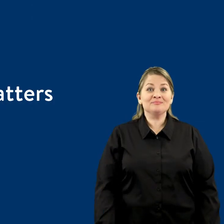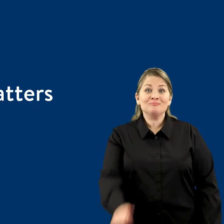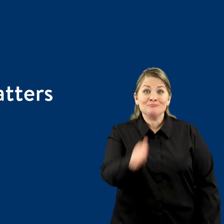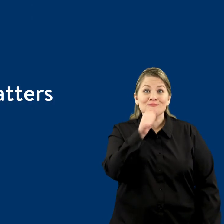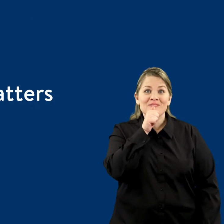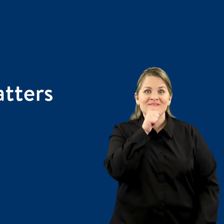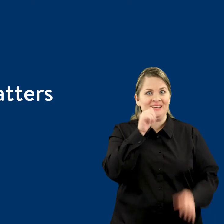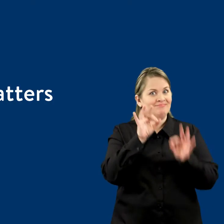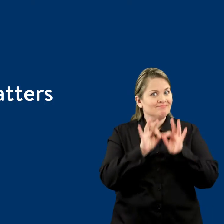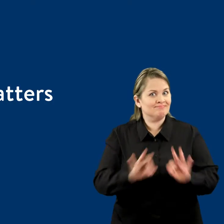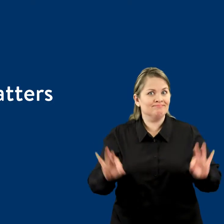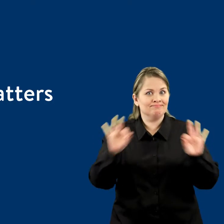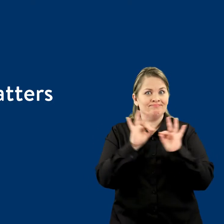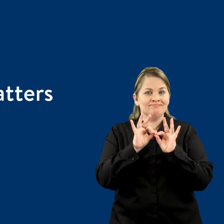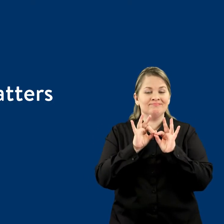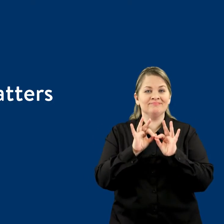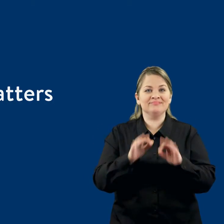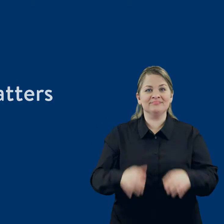Privacy matters.